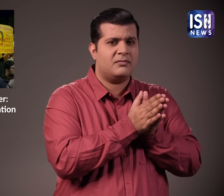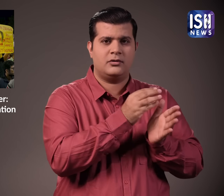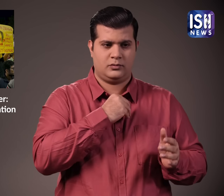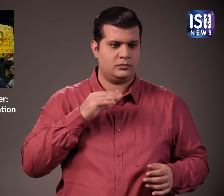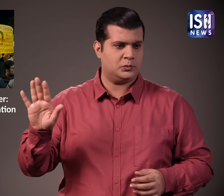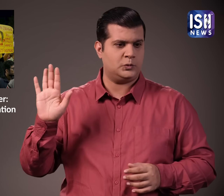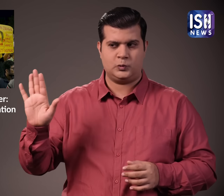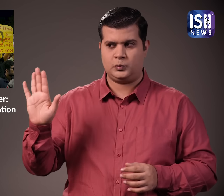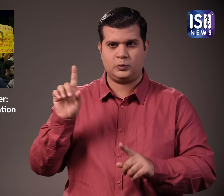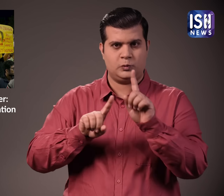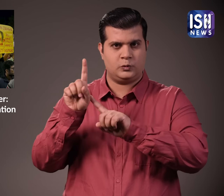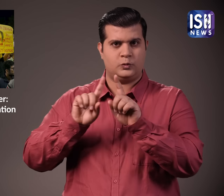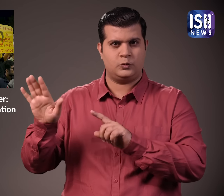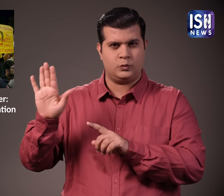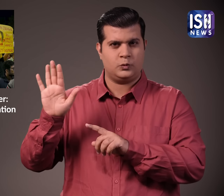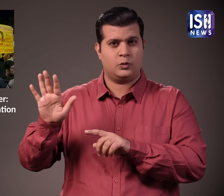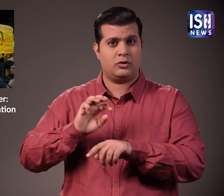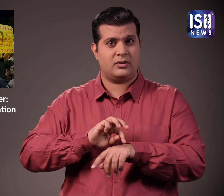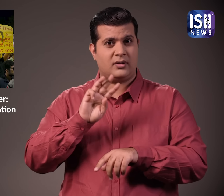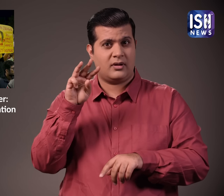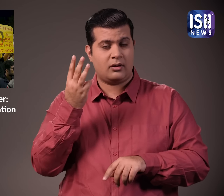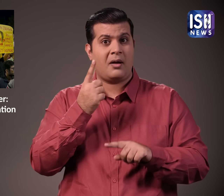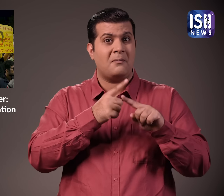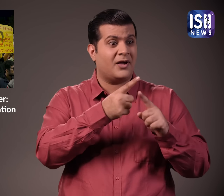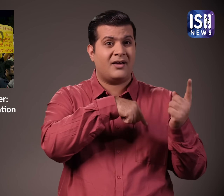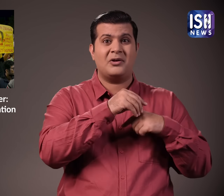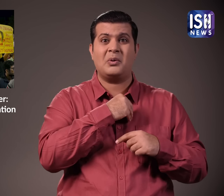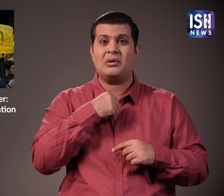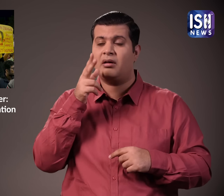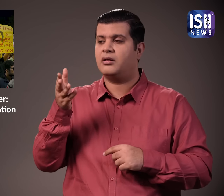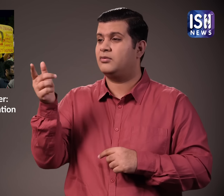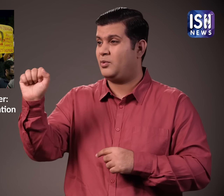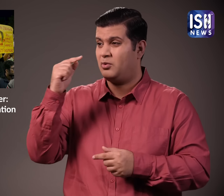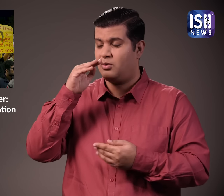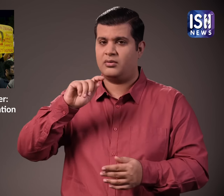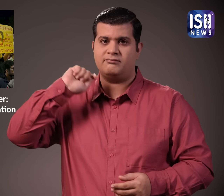They kept pleading to enter. They were made to wait. They were given excuses for three hours.